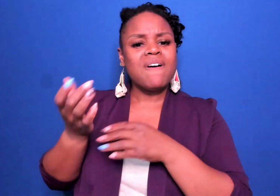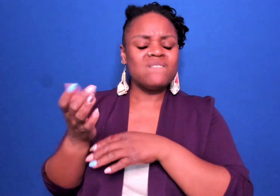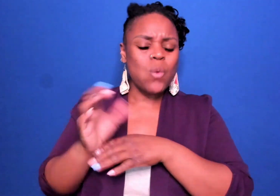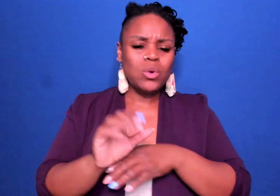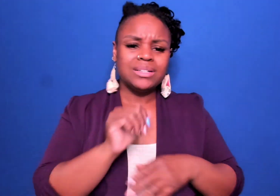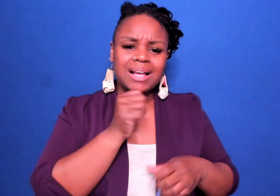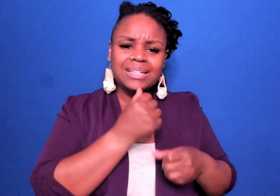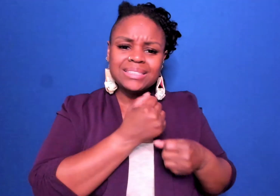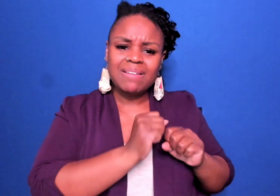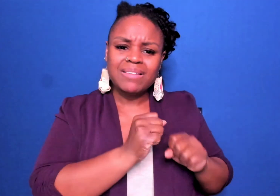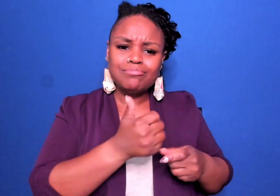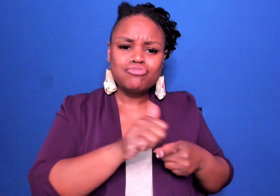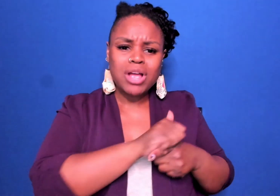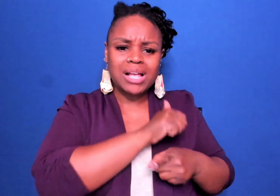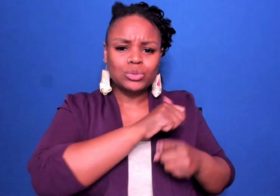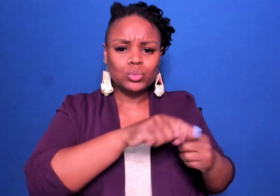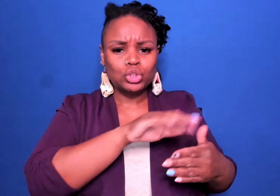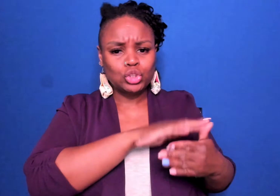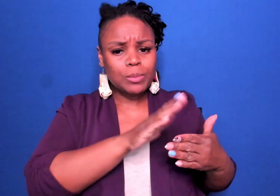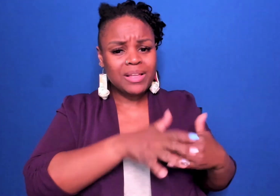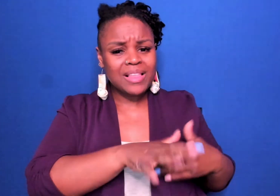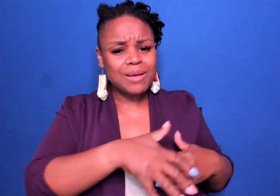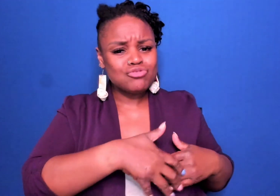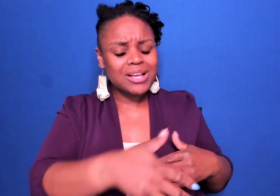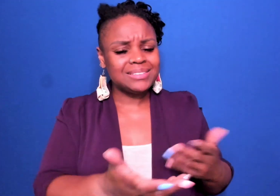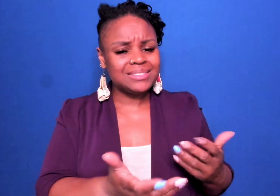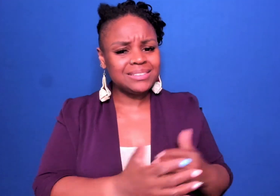forced into unsafe practices to terminate their pregnancies.